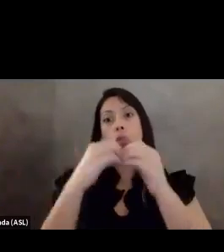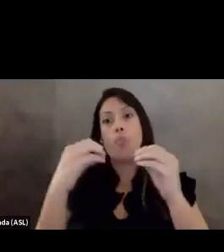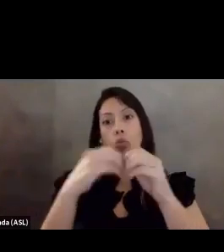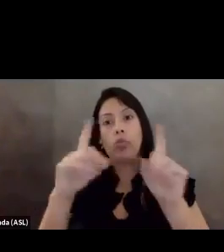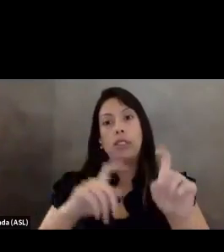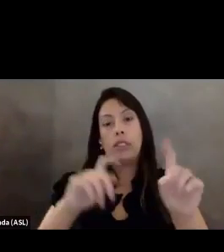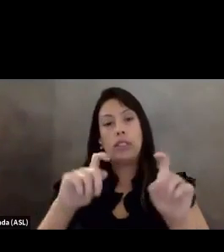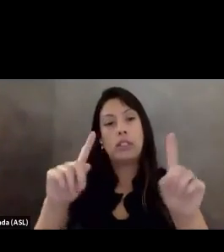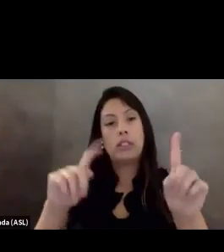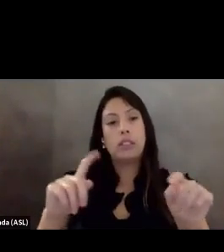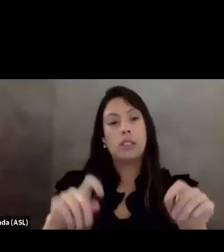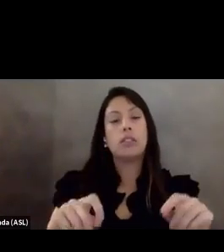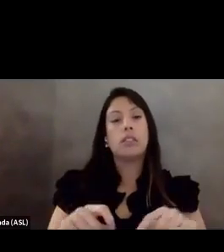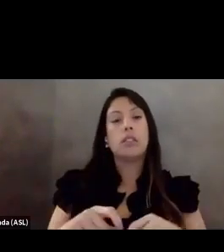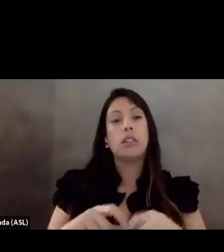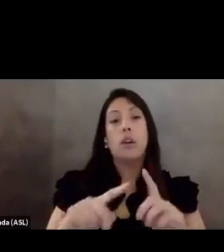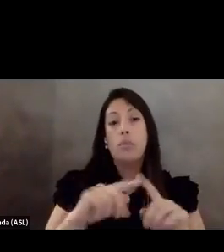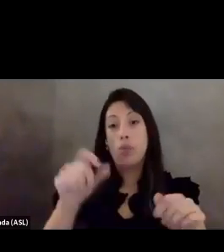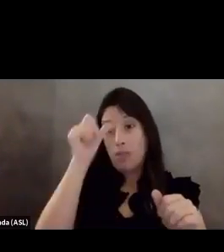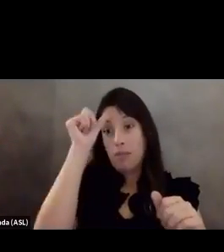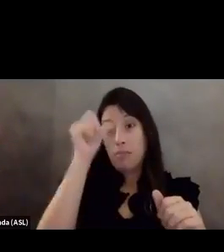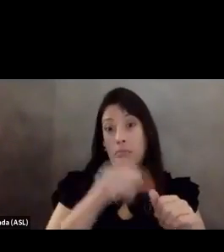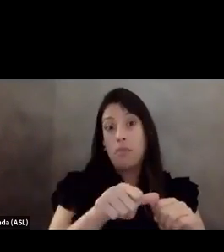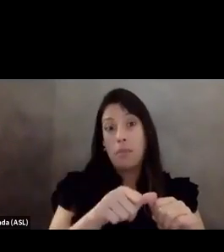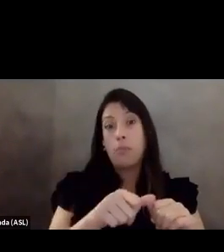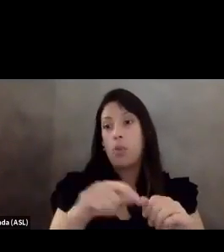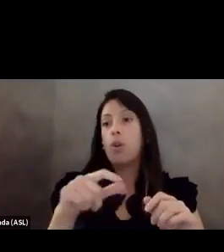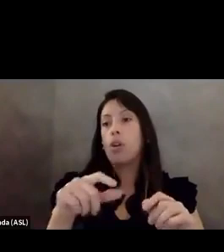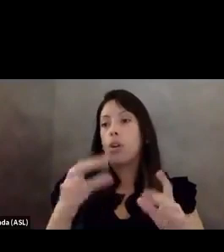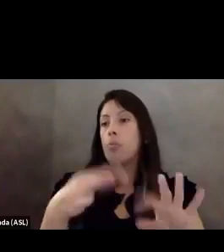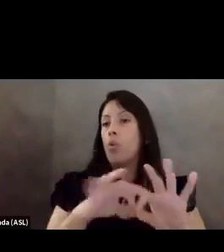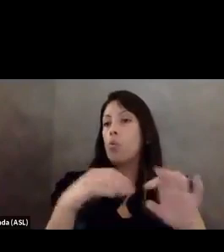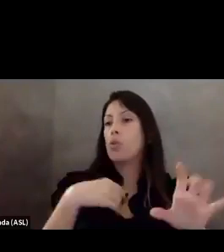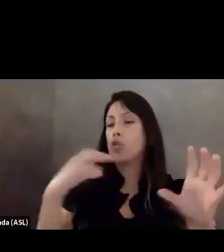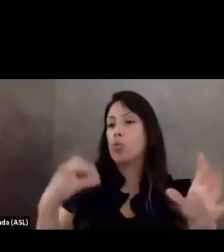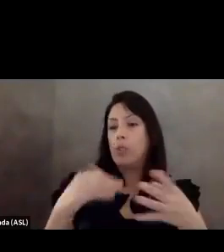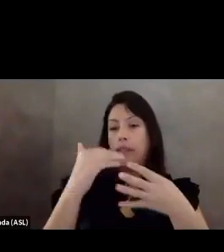But again, remember that we're doing it in a phased manner. So in a few weeks from now,